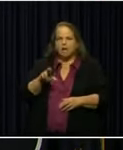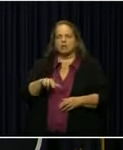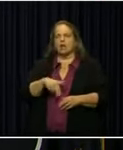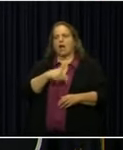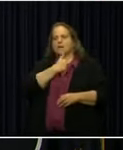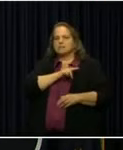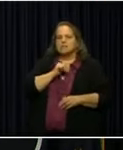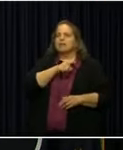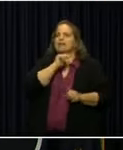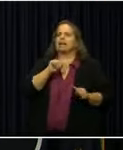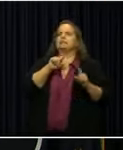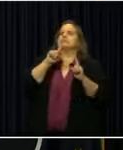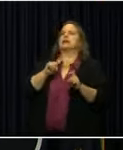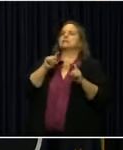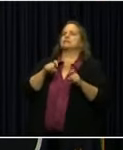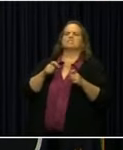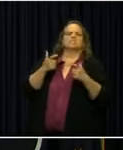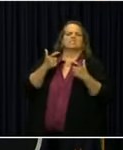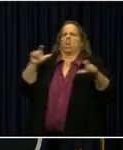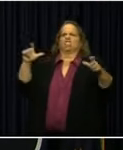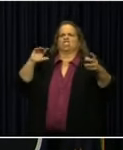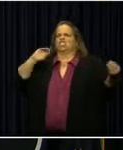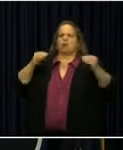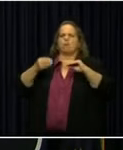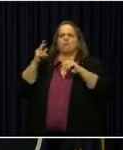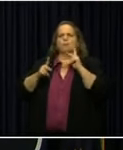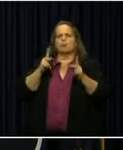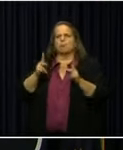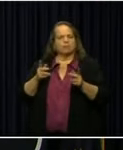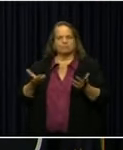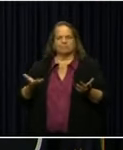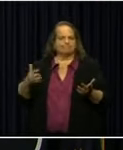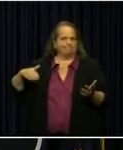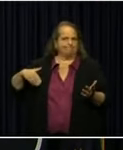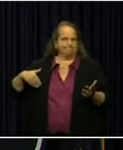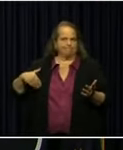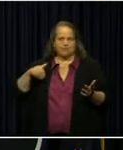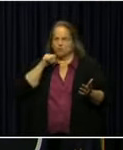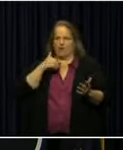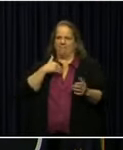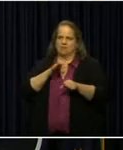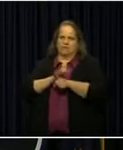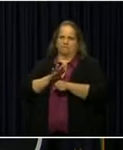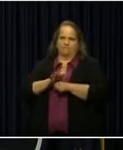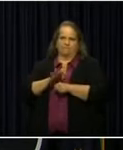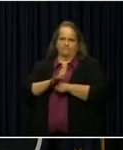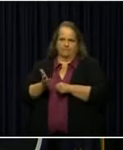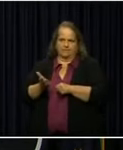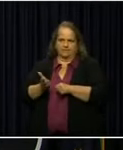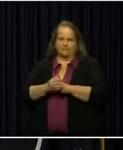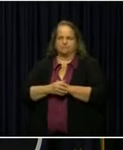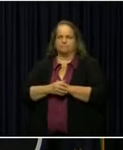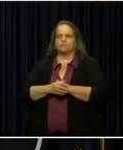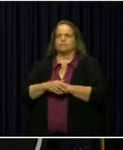GOING TO GO IN FOR A MEDICAL PROCEDURE, A COLONOSCOPY, END